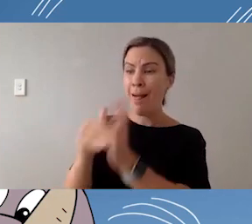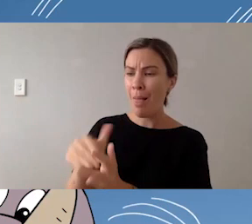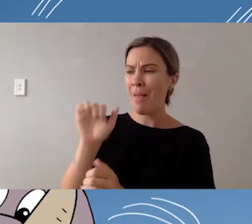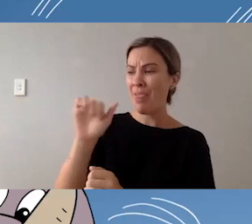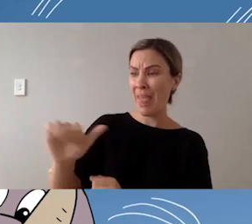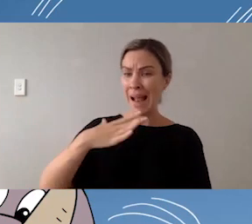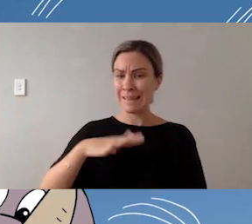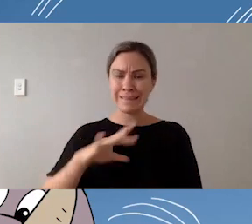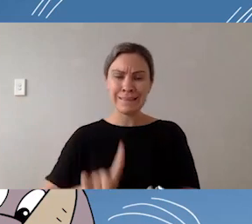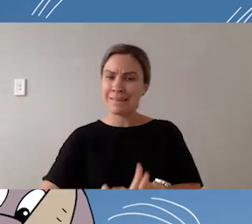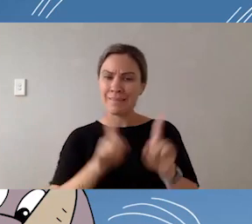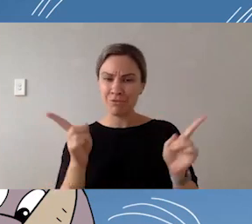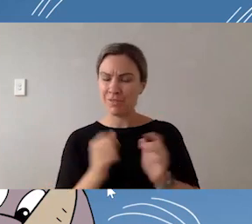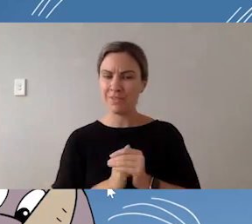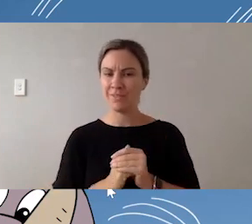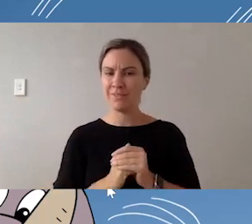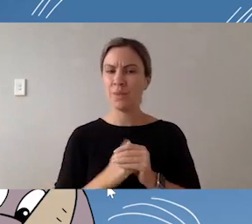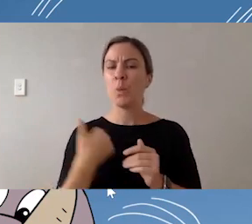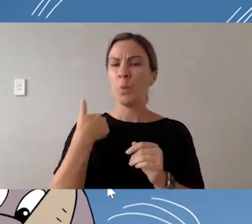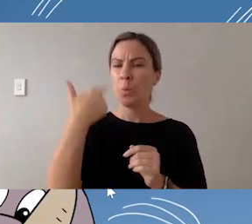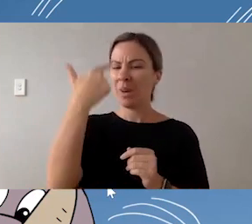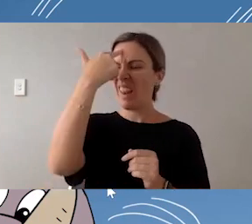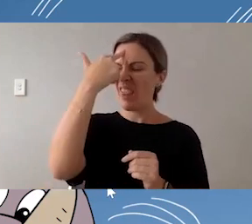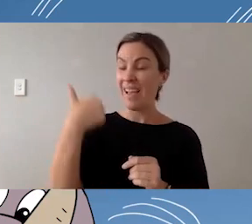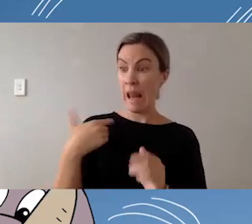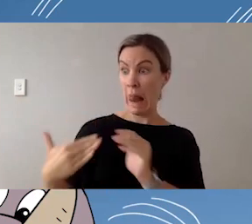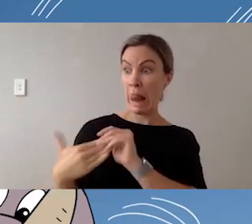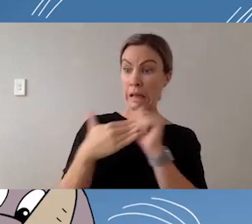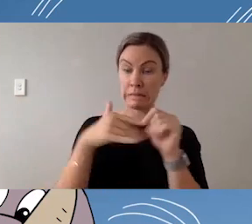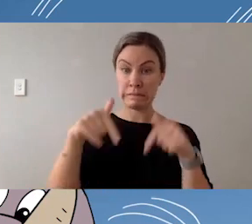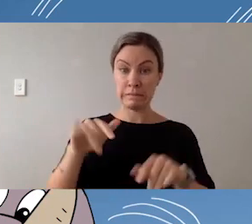need to do as leaders in this time of crisis is help people find their